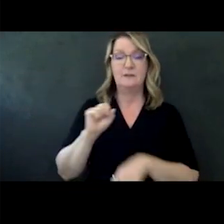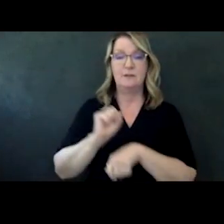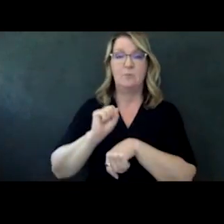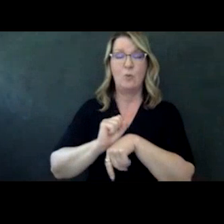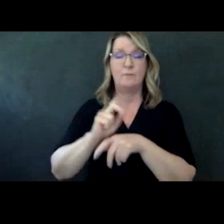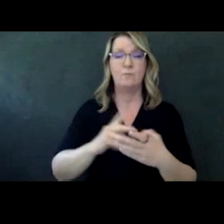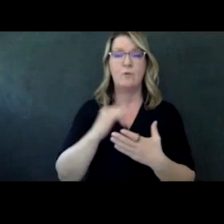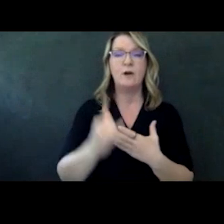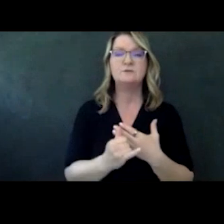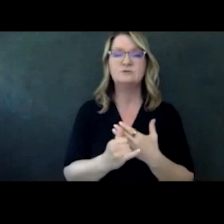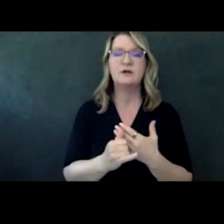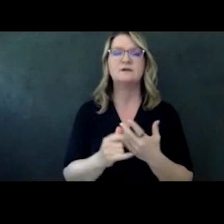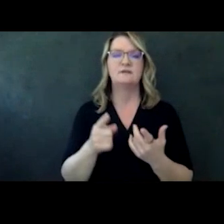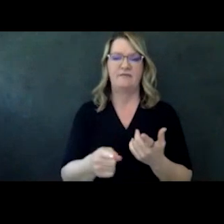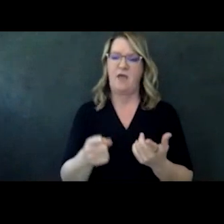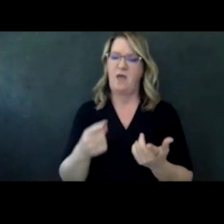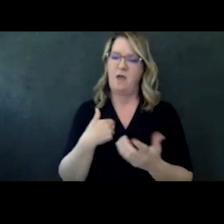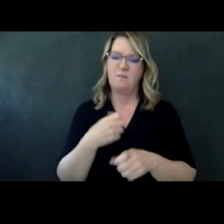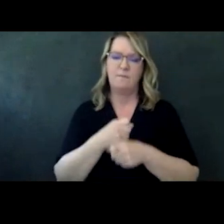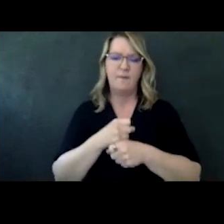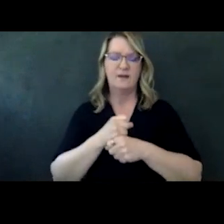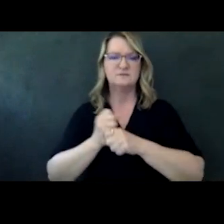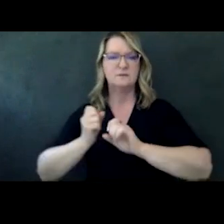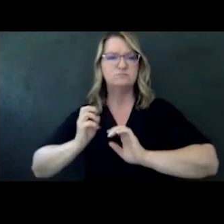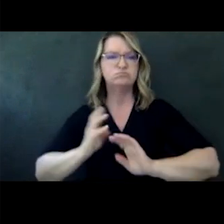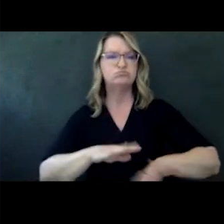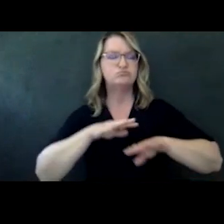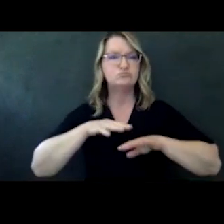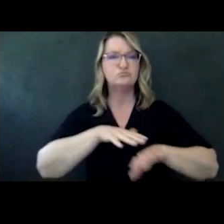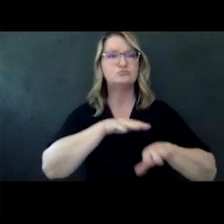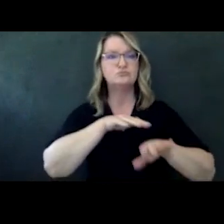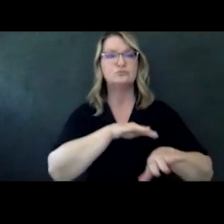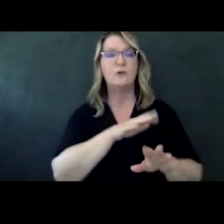qualified workers trained to meet employers' specific needs with the supports to ensure